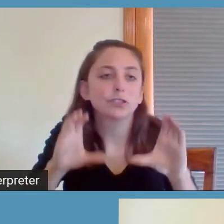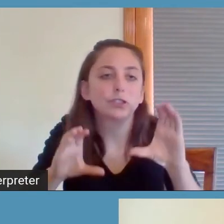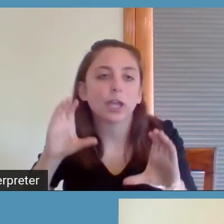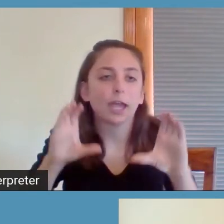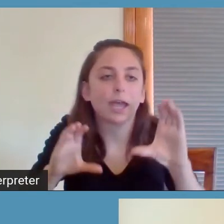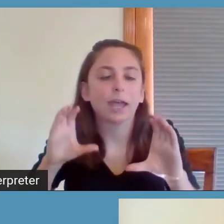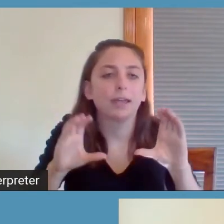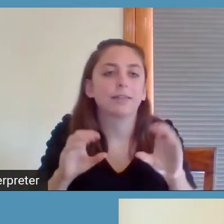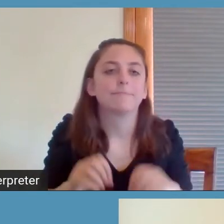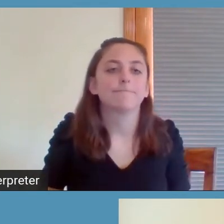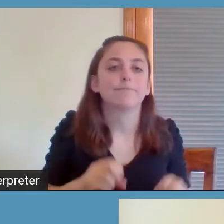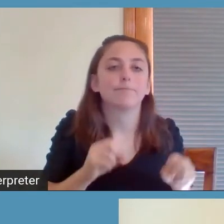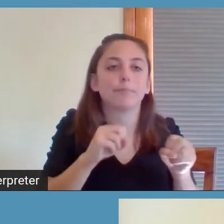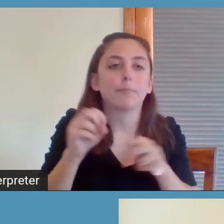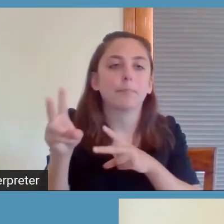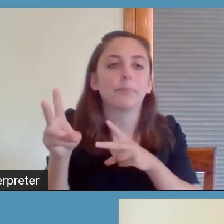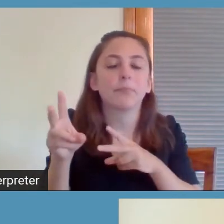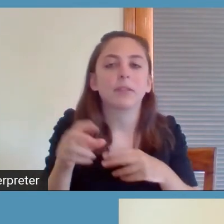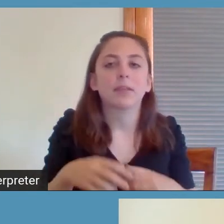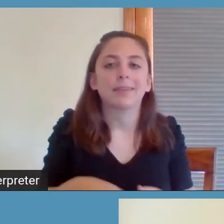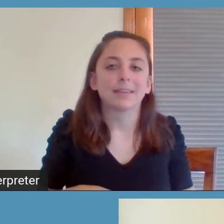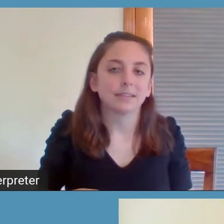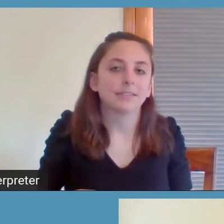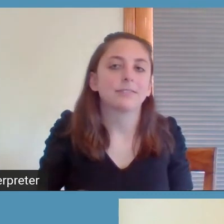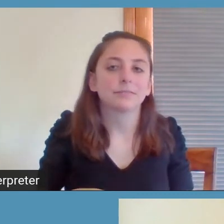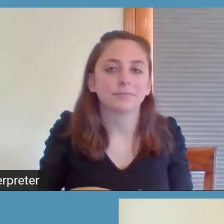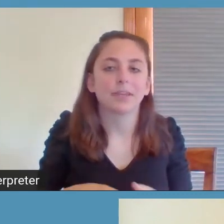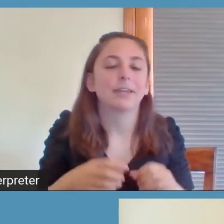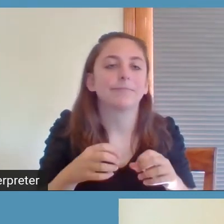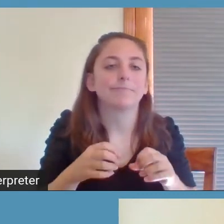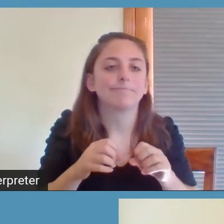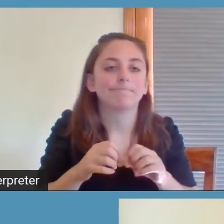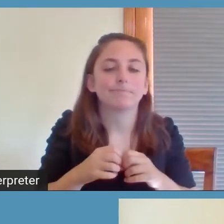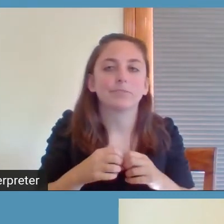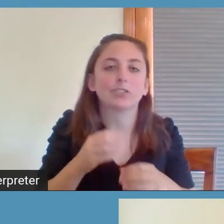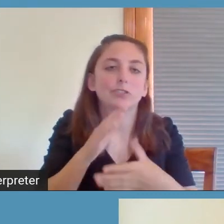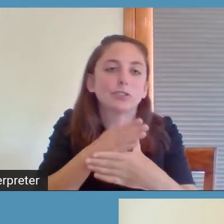too much but i'll we'll get that out right away yeah there it is matrix as well so i'll give